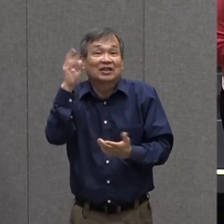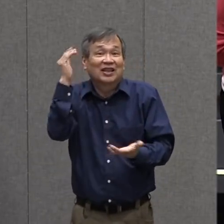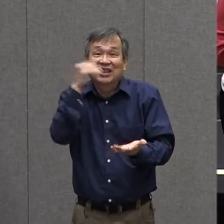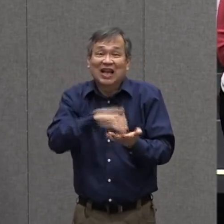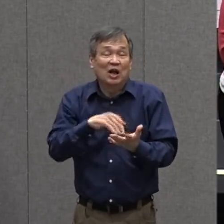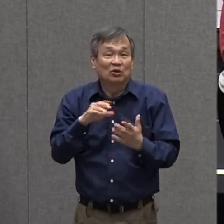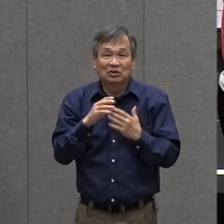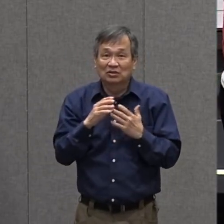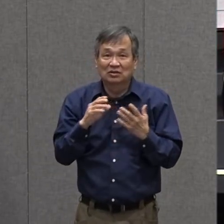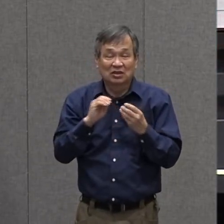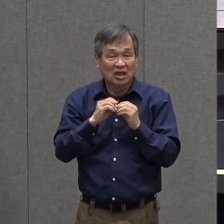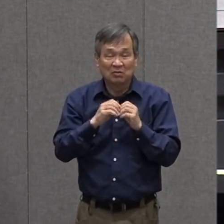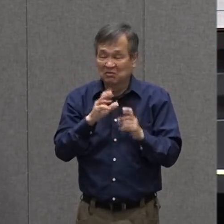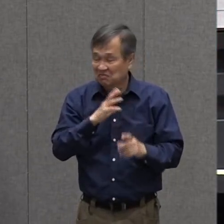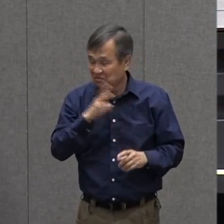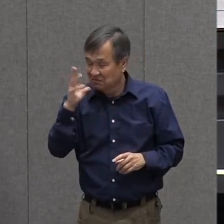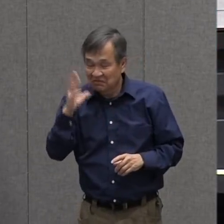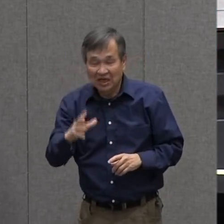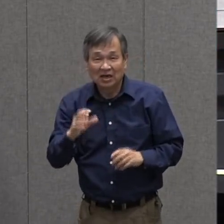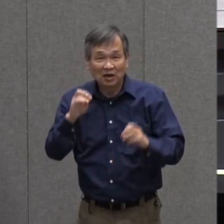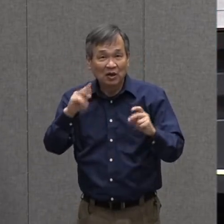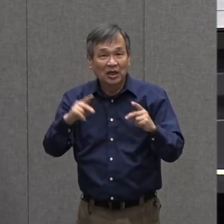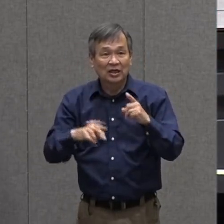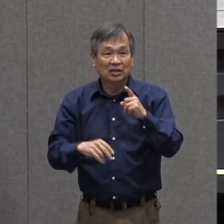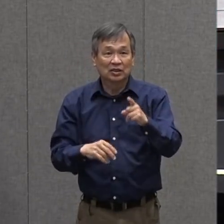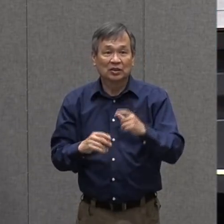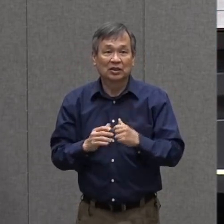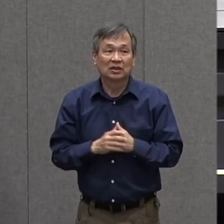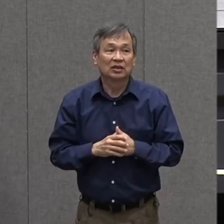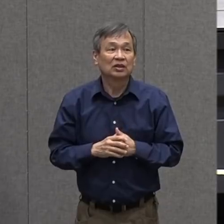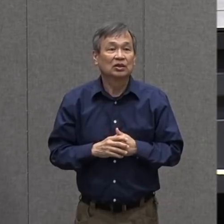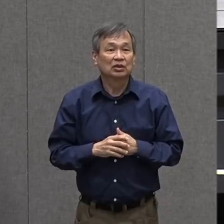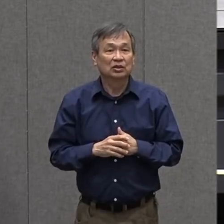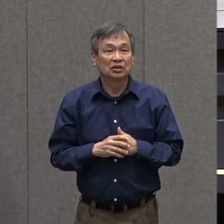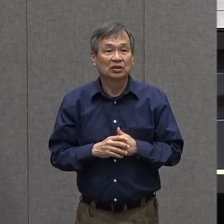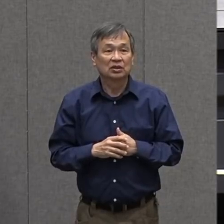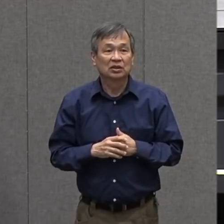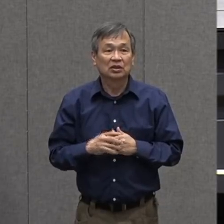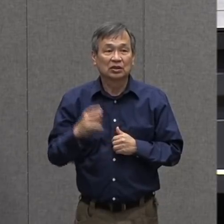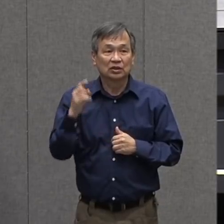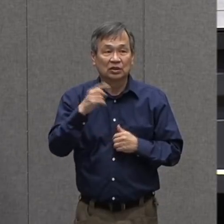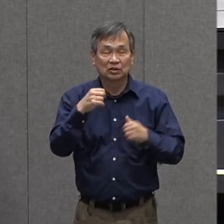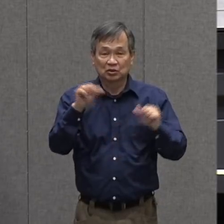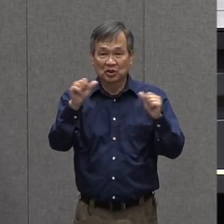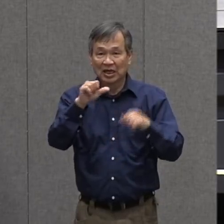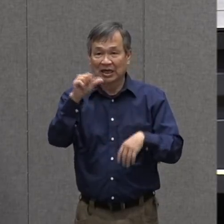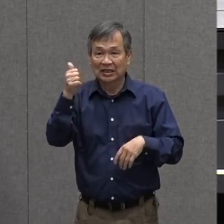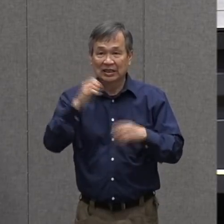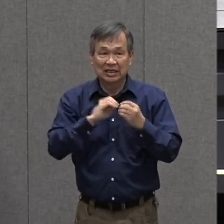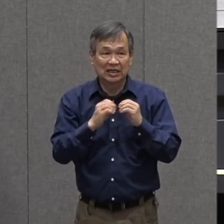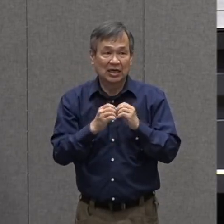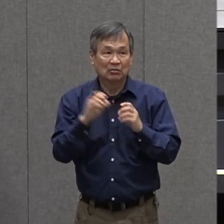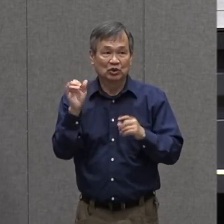that's fine with us. You could also go down into the tens numbers as well. Okay?